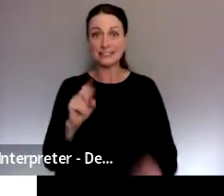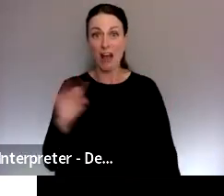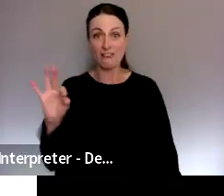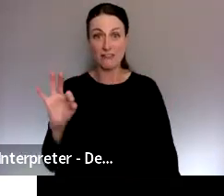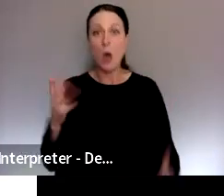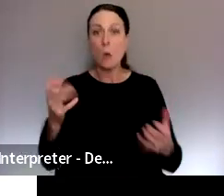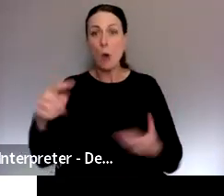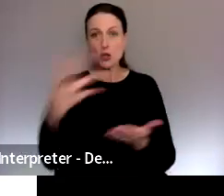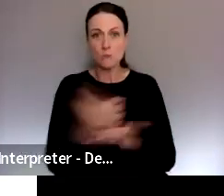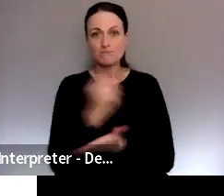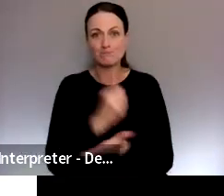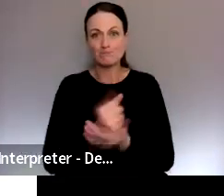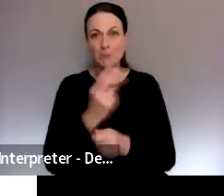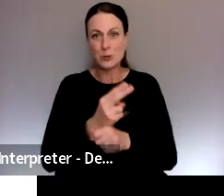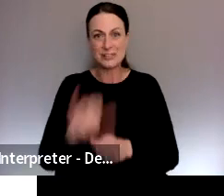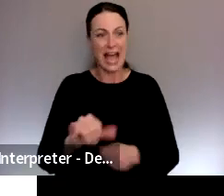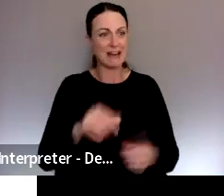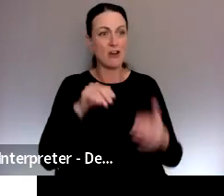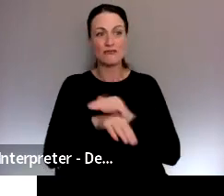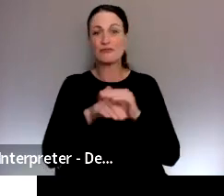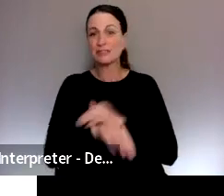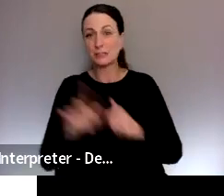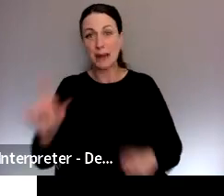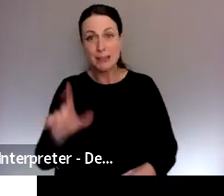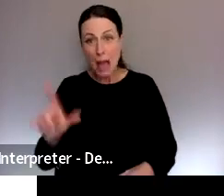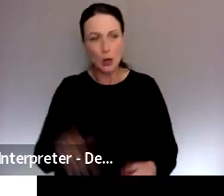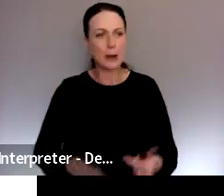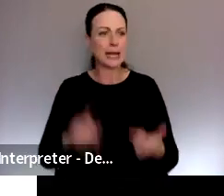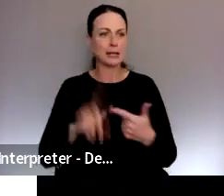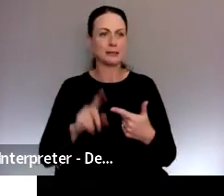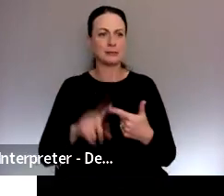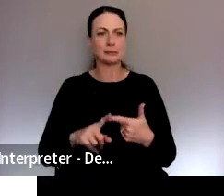and we really want you to use our free stuff. We've our free accessibility library,